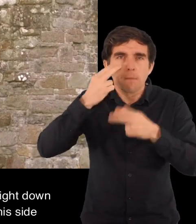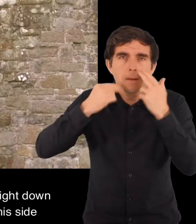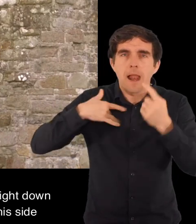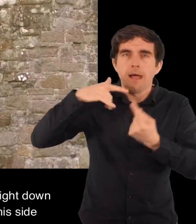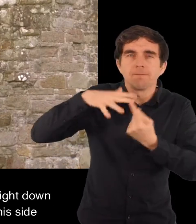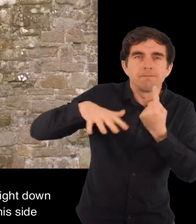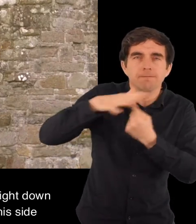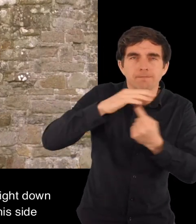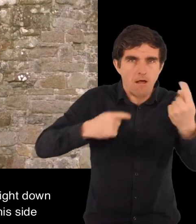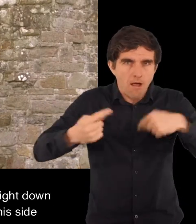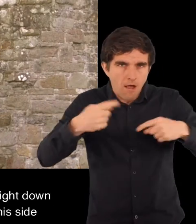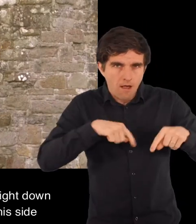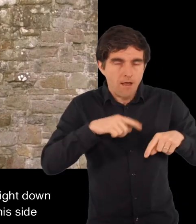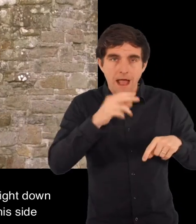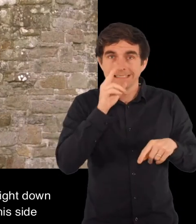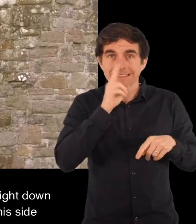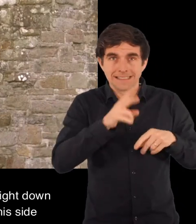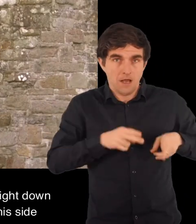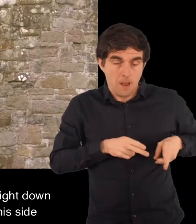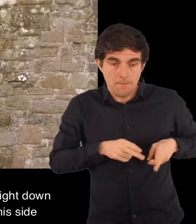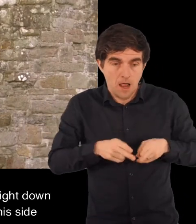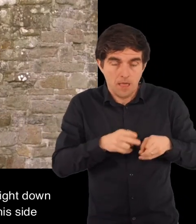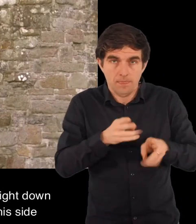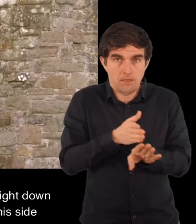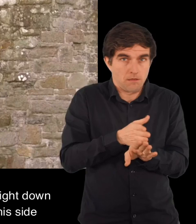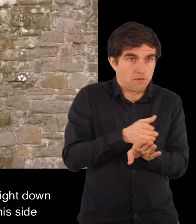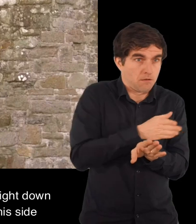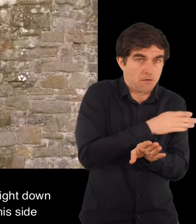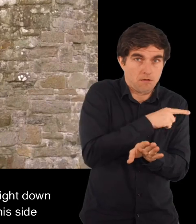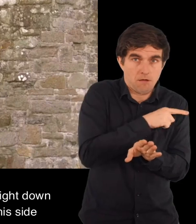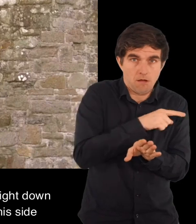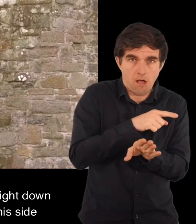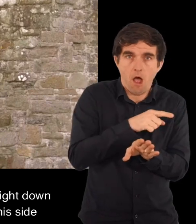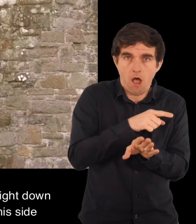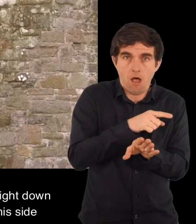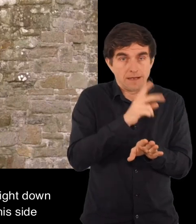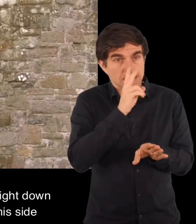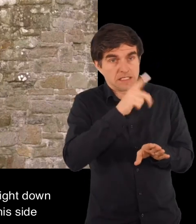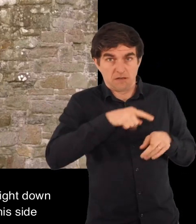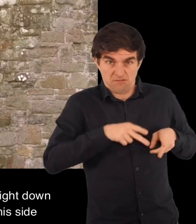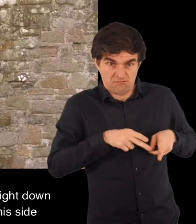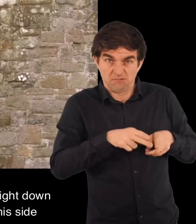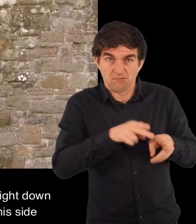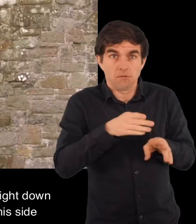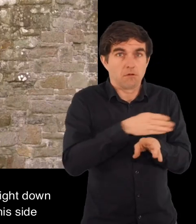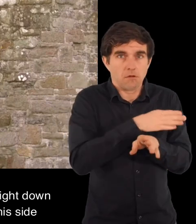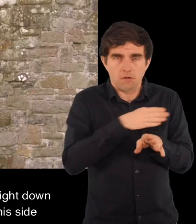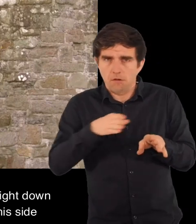separated by a path that goes right down the centre of it but actually, this side